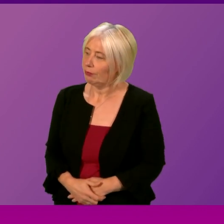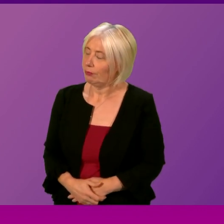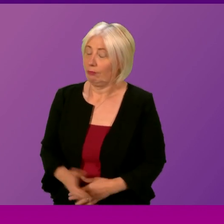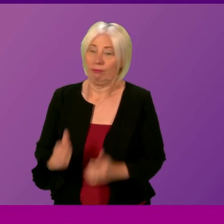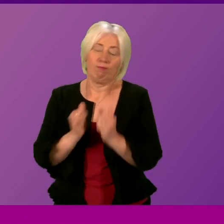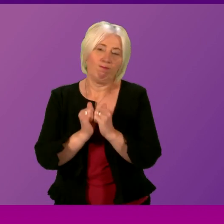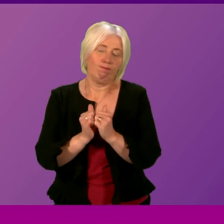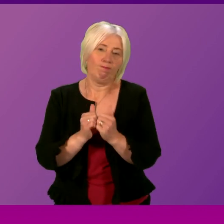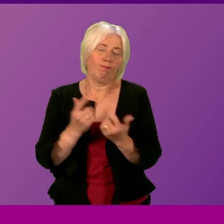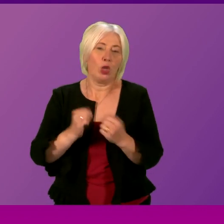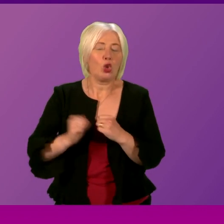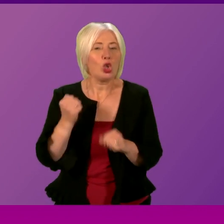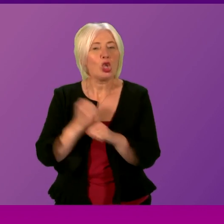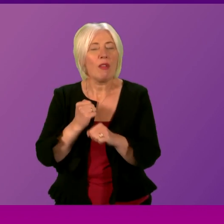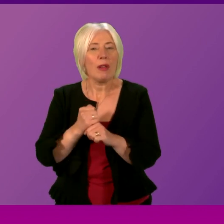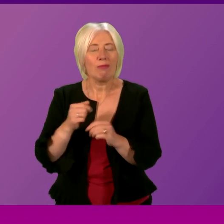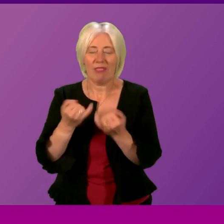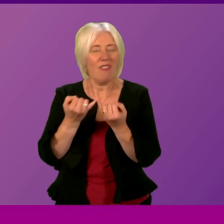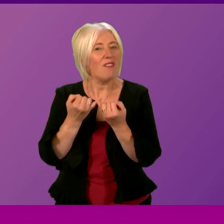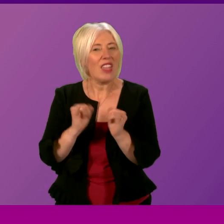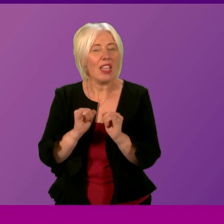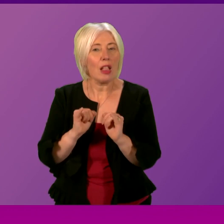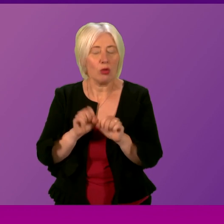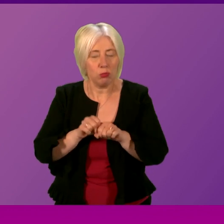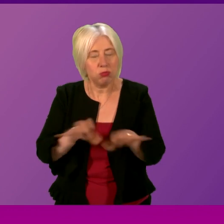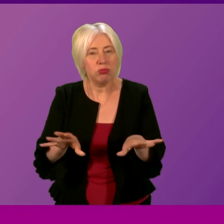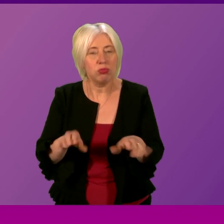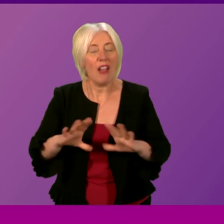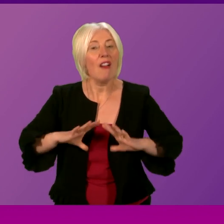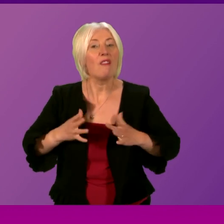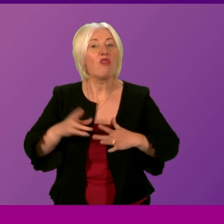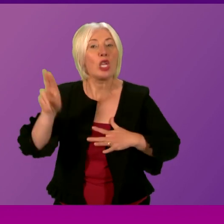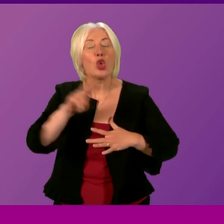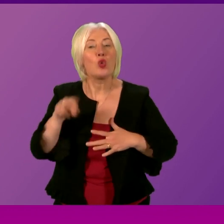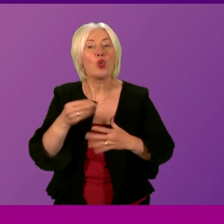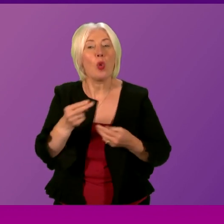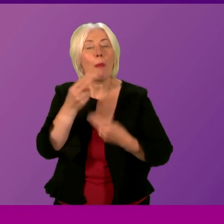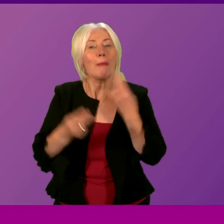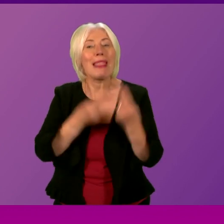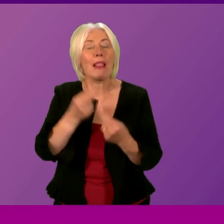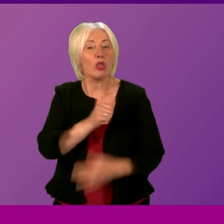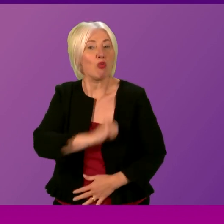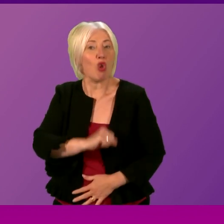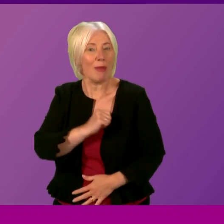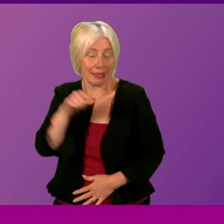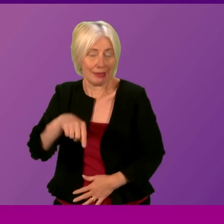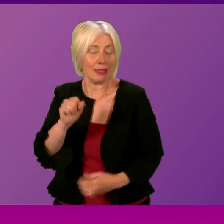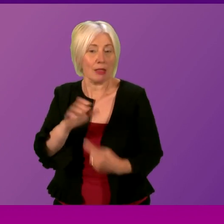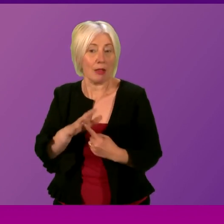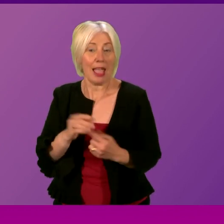The Scottish Government’s failure to fully implement its free school meals promise is relevant here. Just yesterday, the Education, Children and Young People Committee heard from